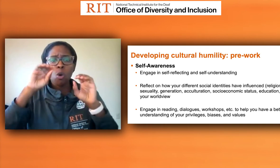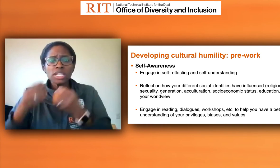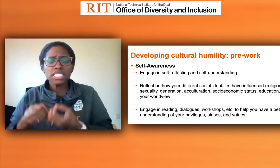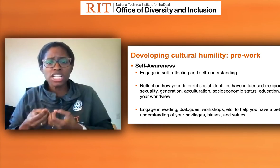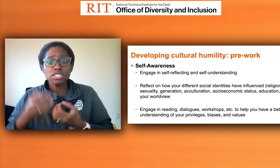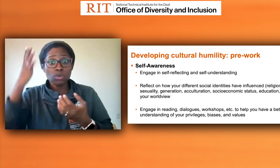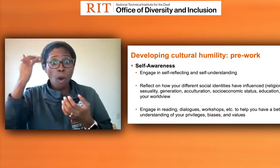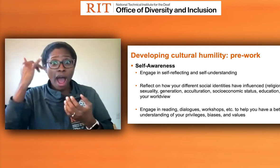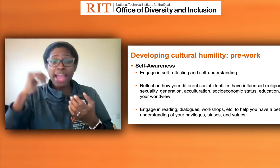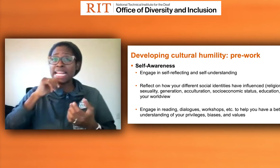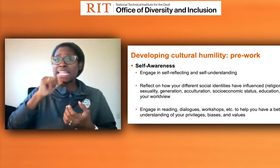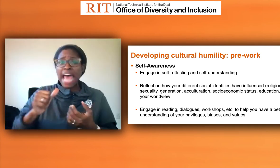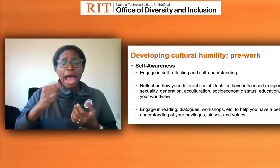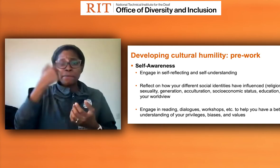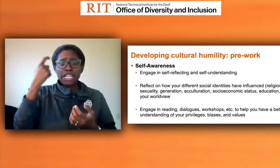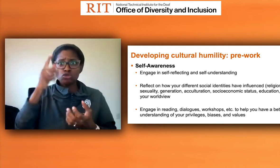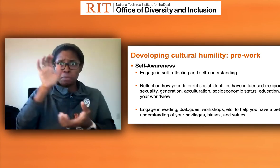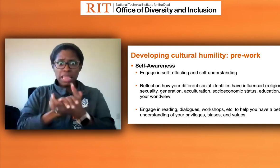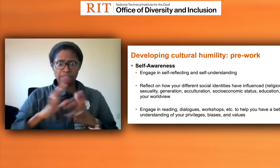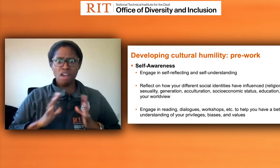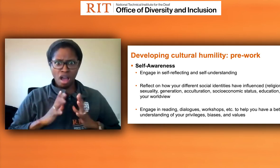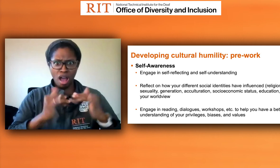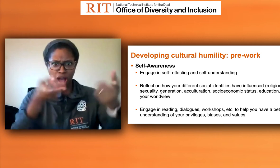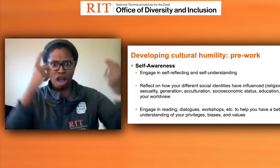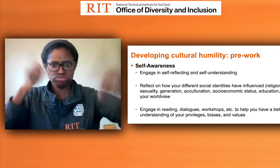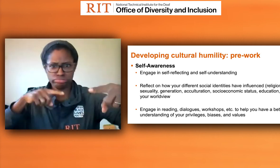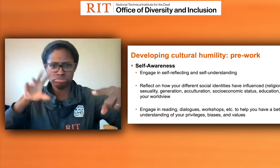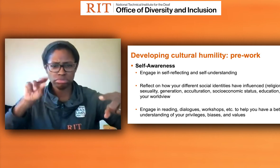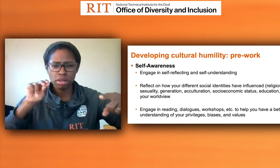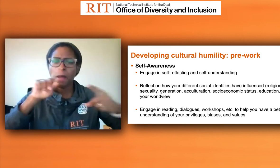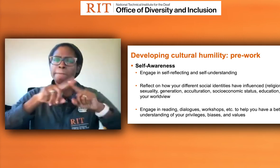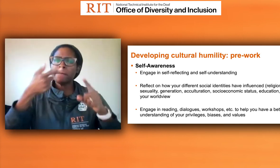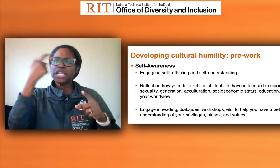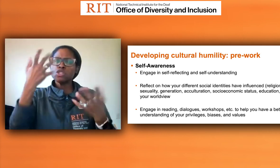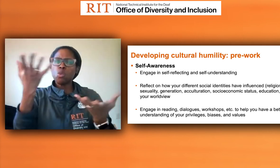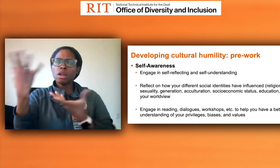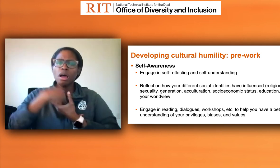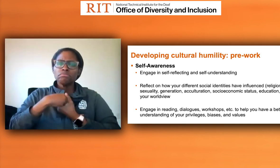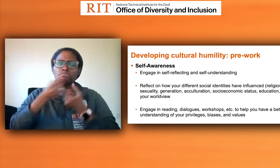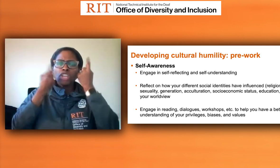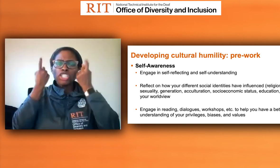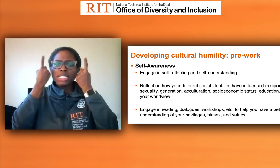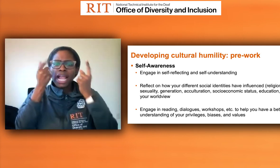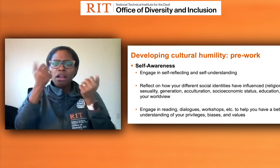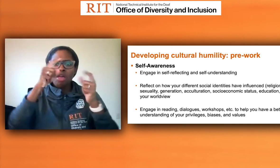to see what people are doing, and not just get involved with people and organizations you already believe in